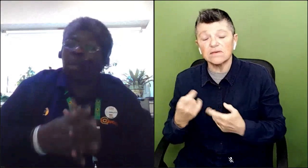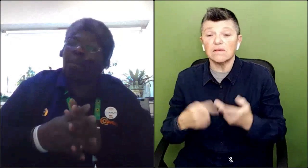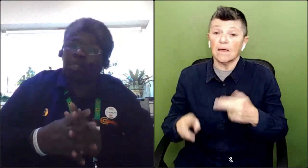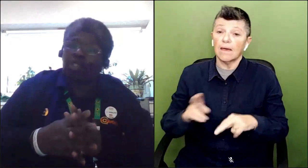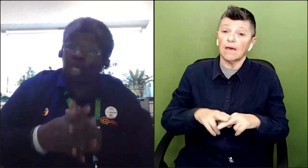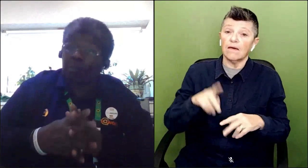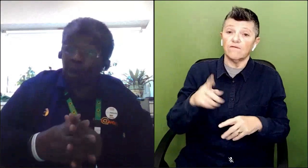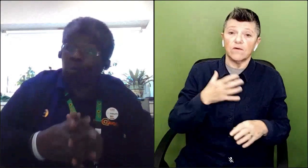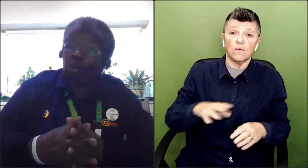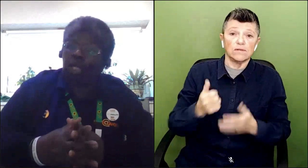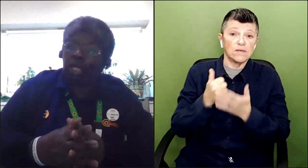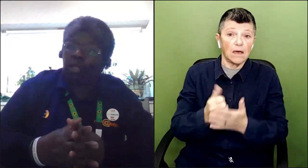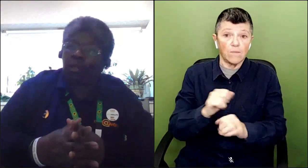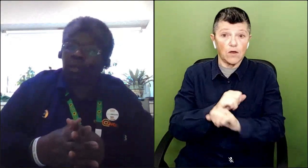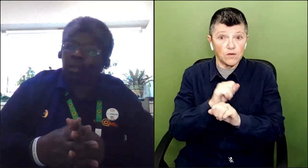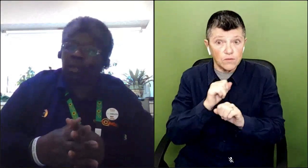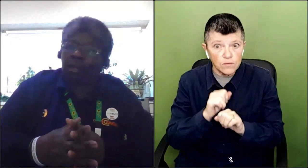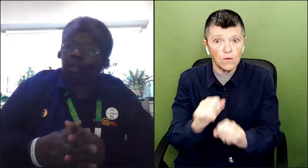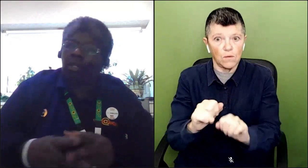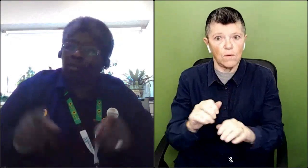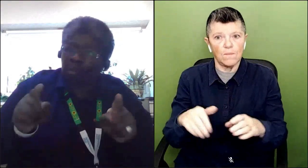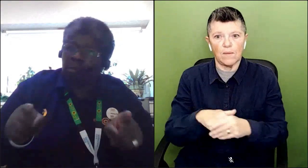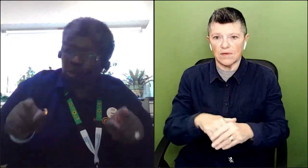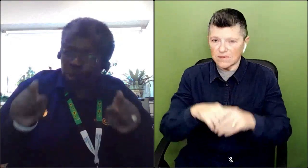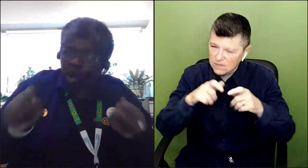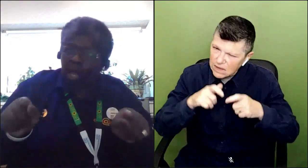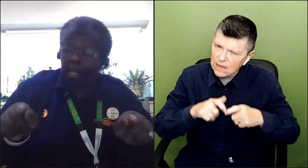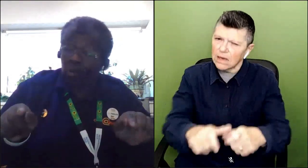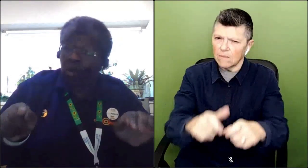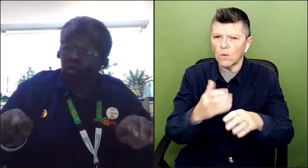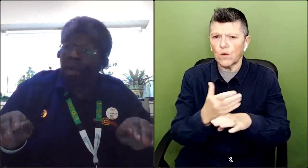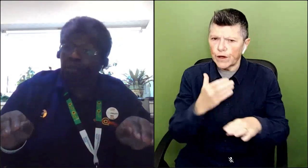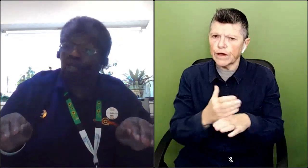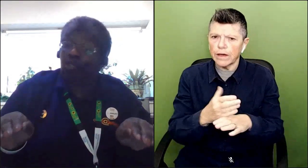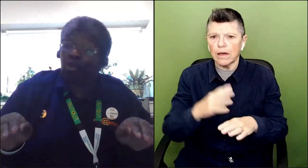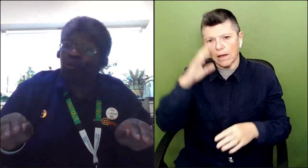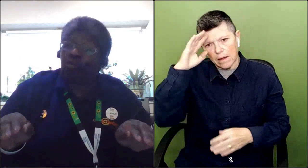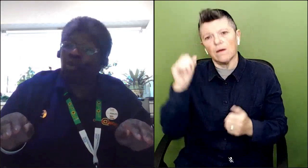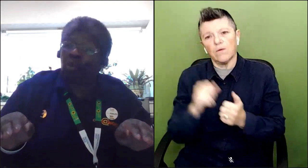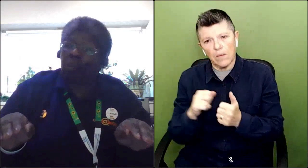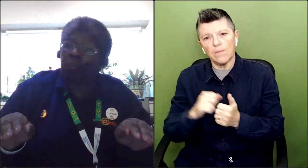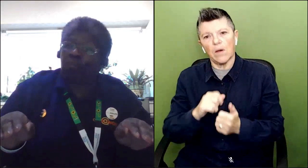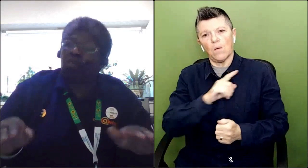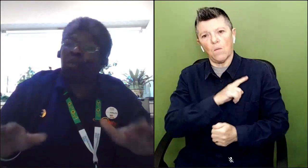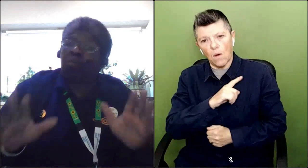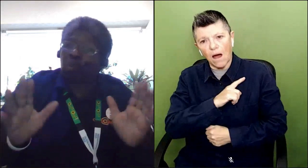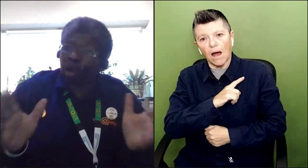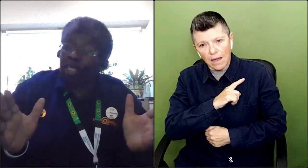members keep on working, then remember why the reps on the ground floor, remember why